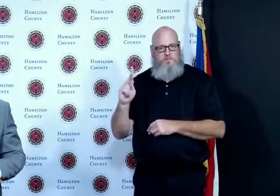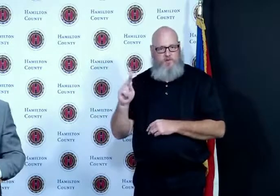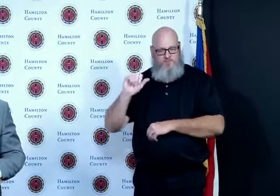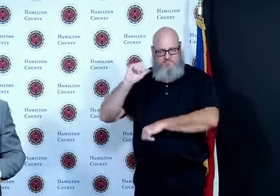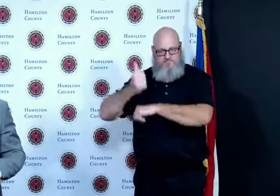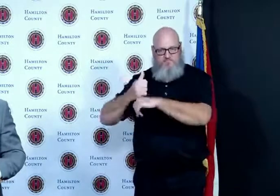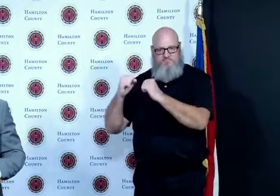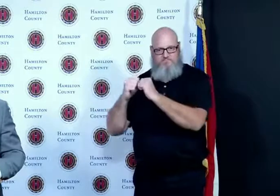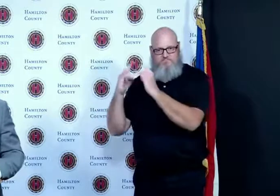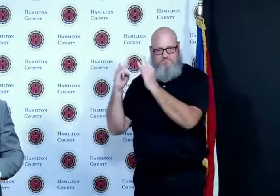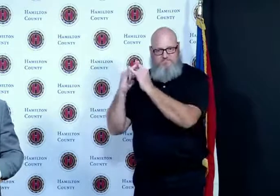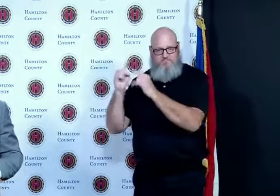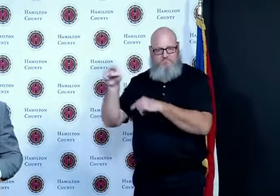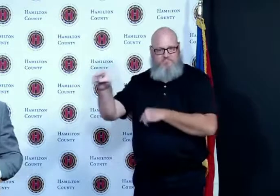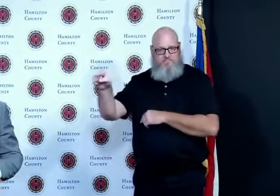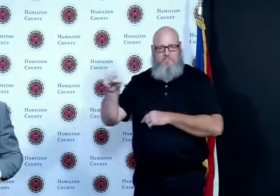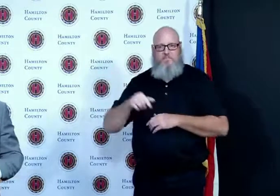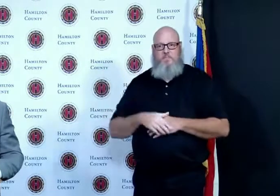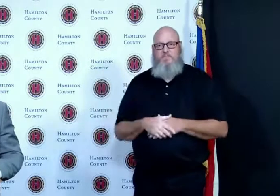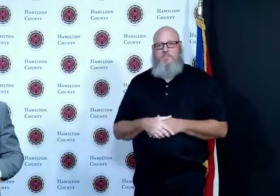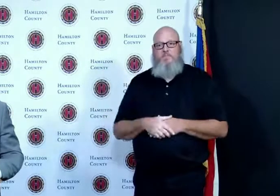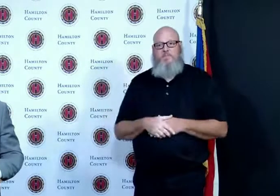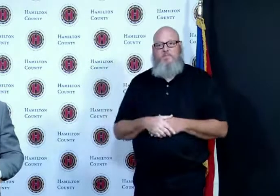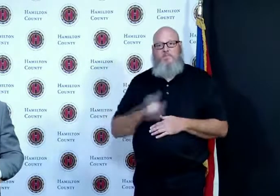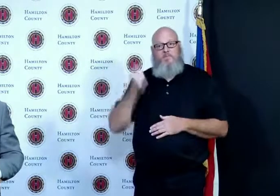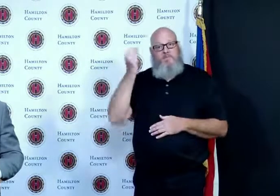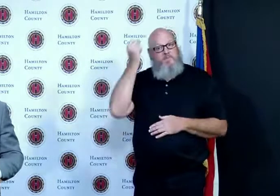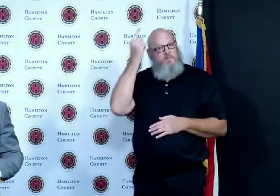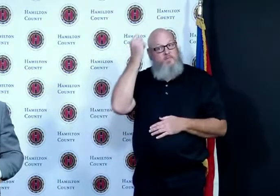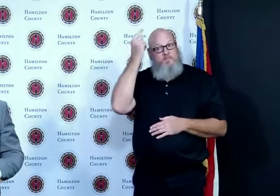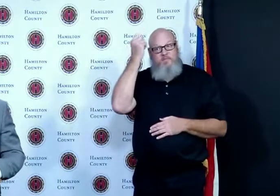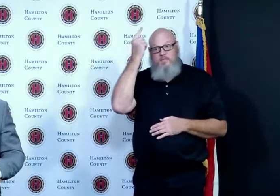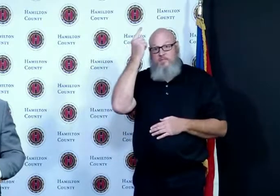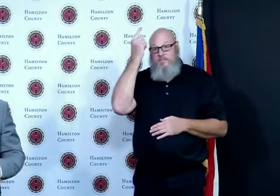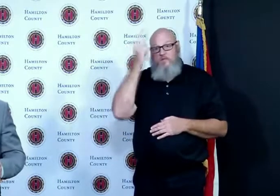you are still eligible to receive your vaccine we are not going to leave you behind but as mentioned